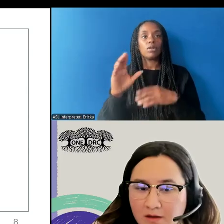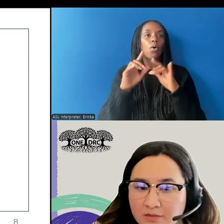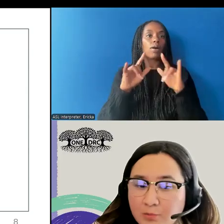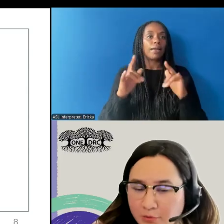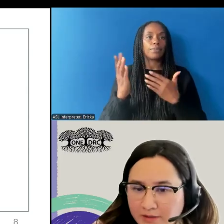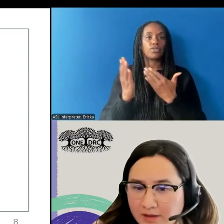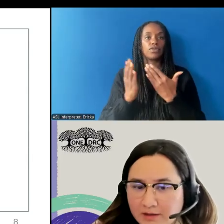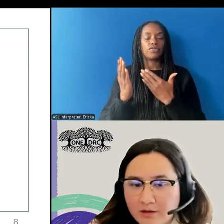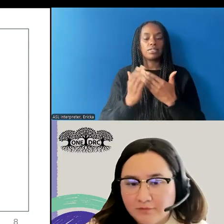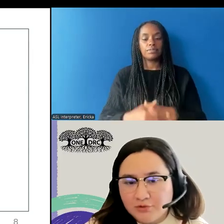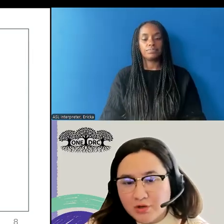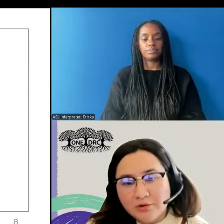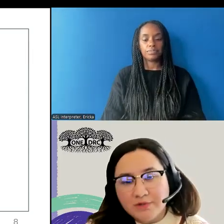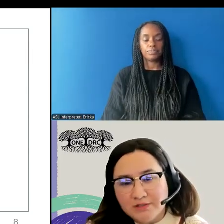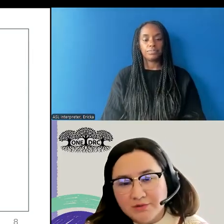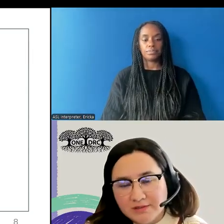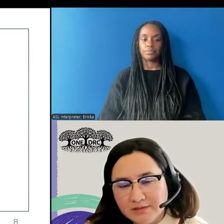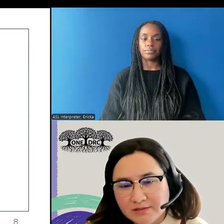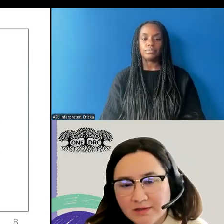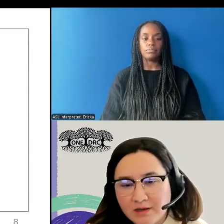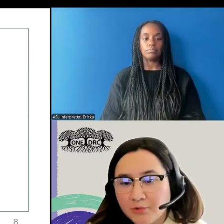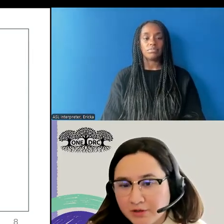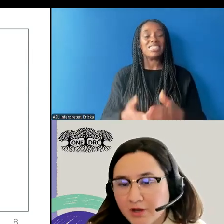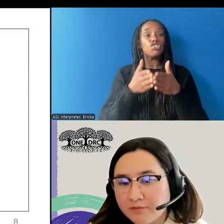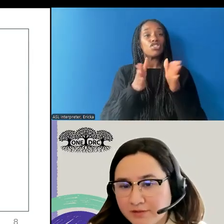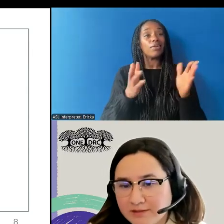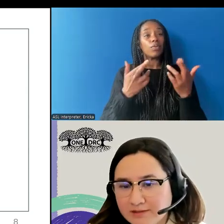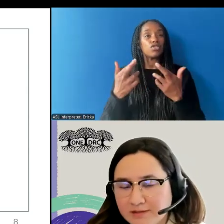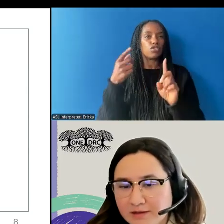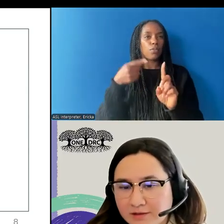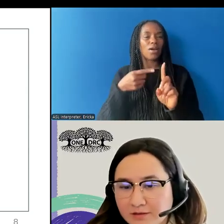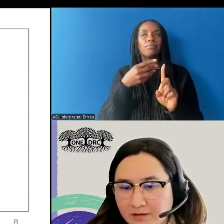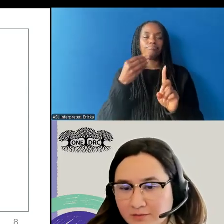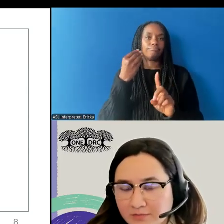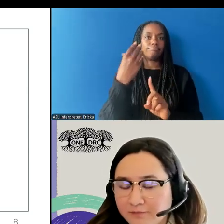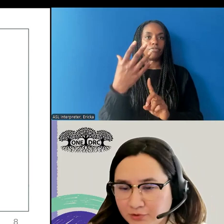The point again of generic resources. And we're going to cover this in in future